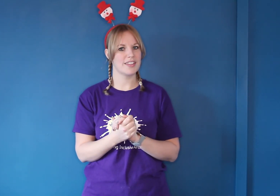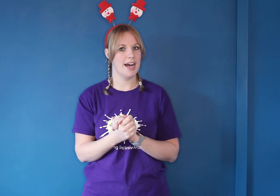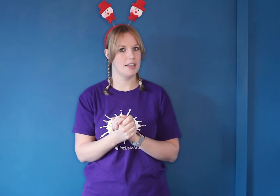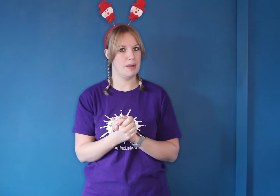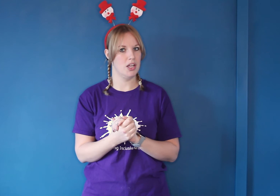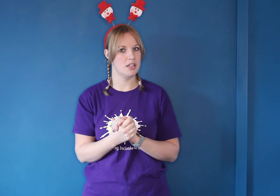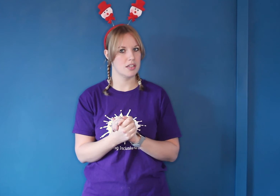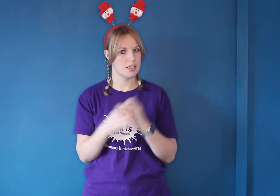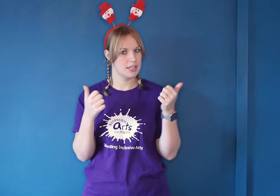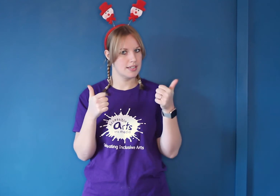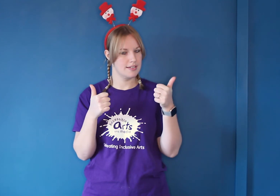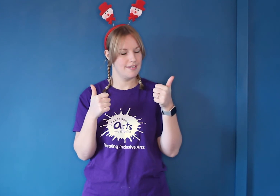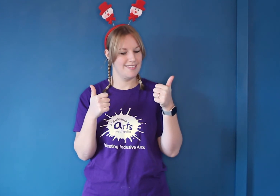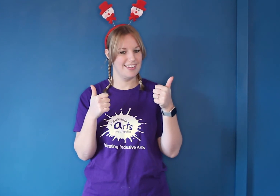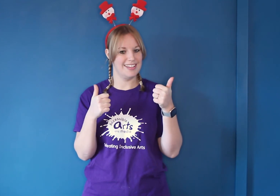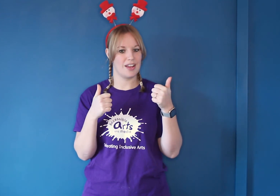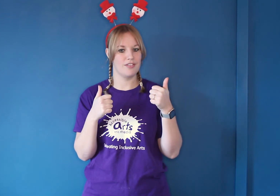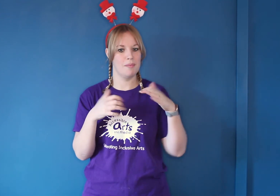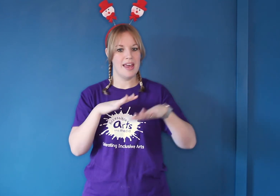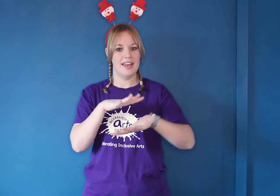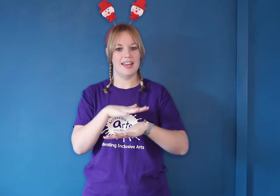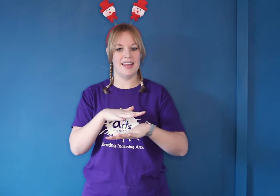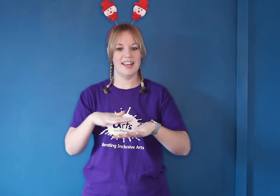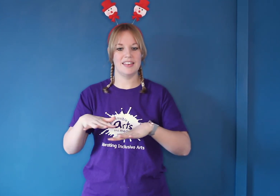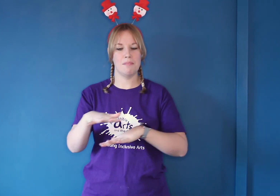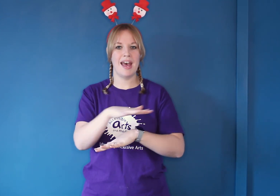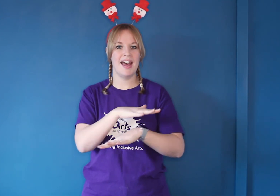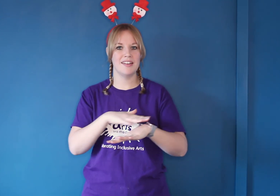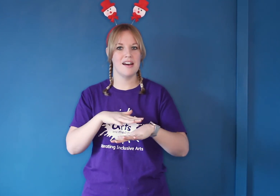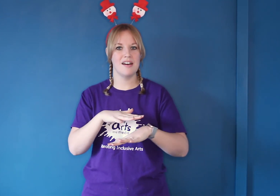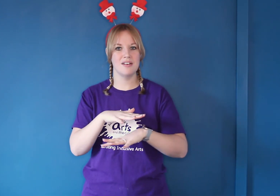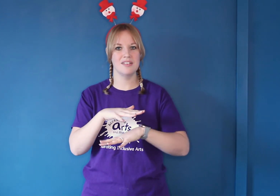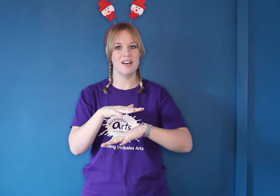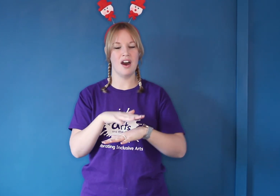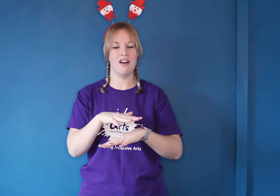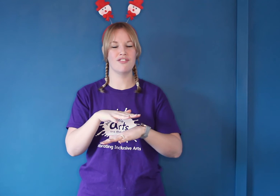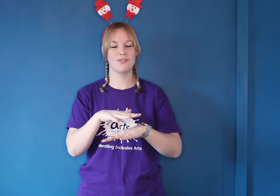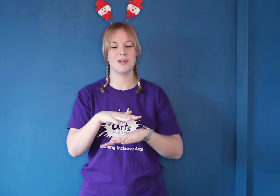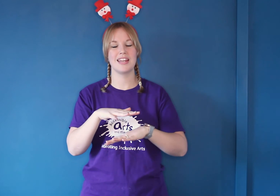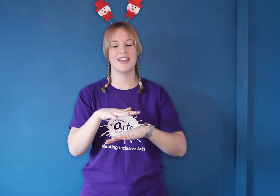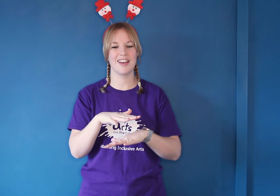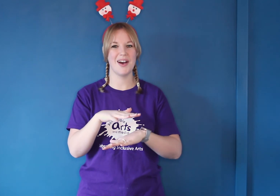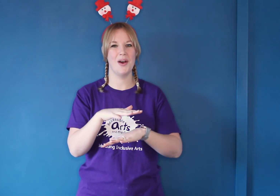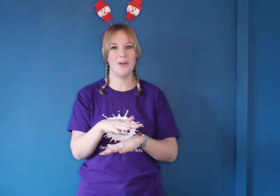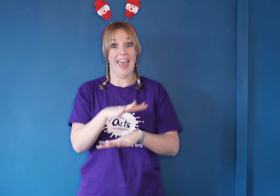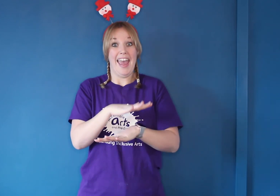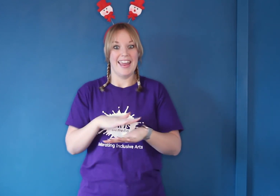That’s the hard bit learnt. Let’s go from ‘in the meadow’. Off we go.